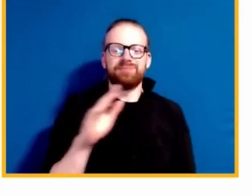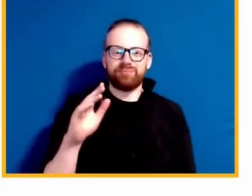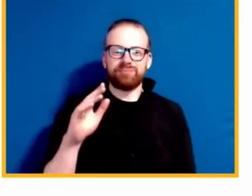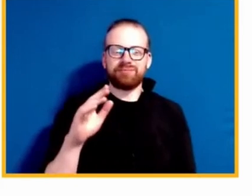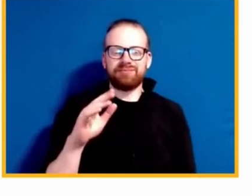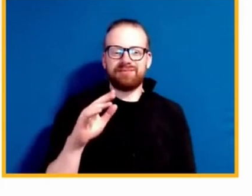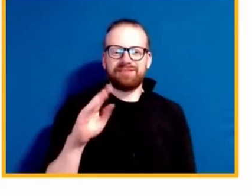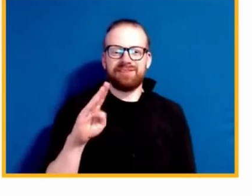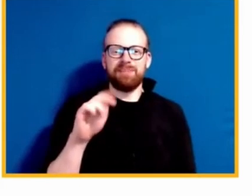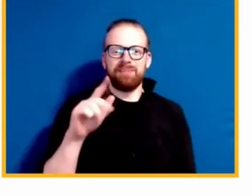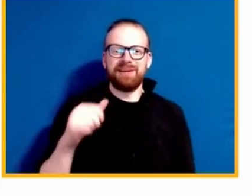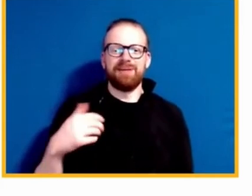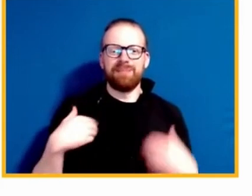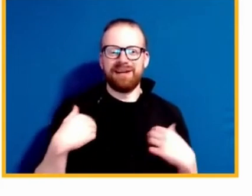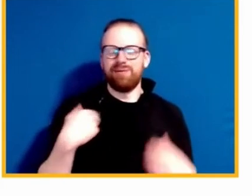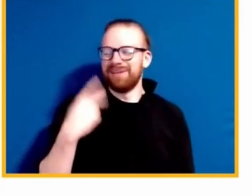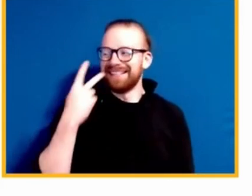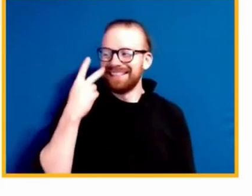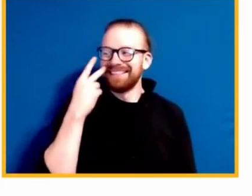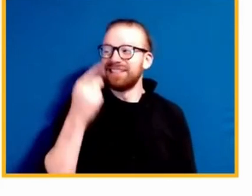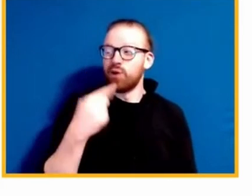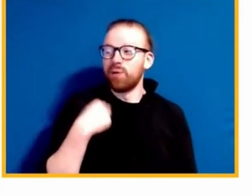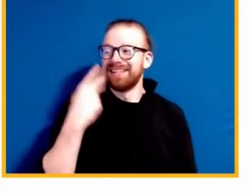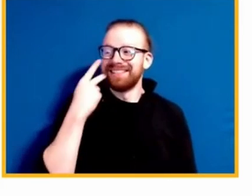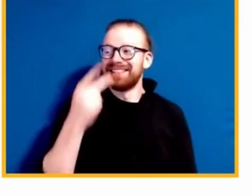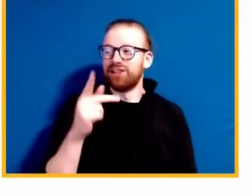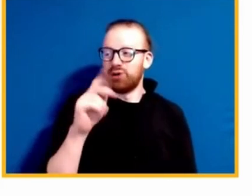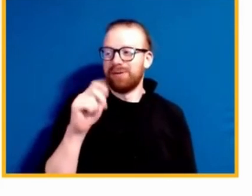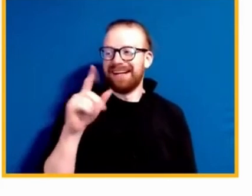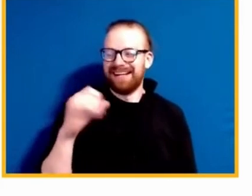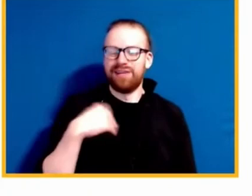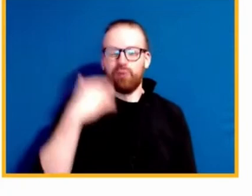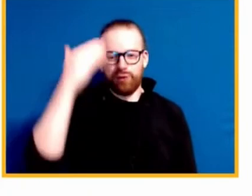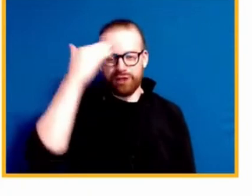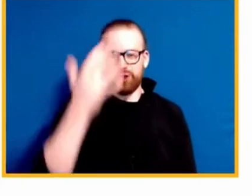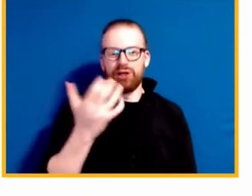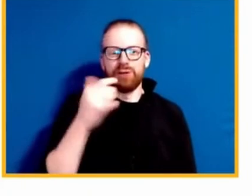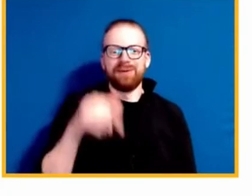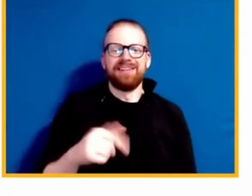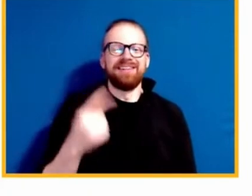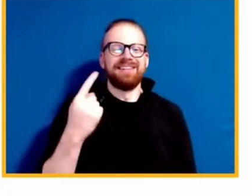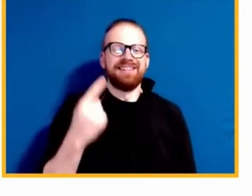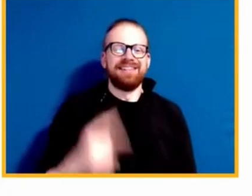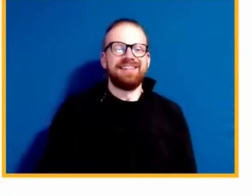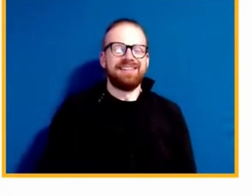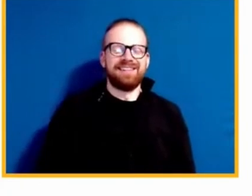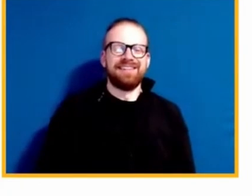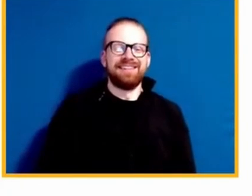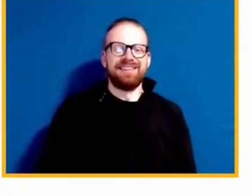So Kendi, yeah I know, we see you, we see you Kendi. We know that you wanted this one and you definitely just,